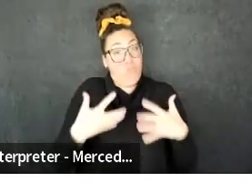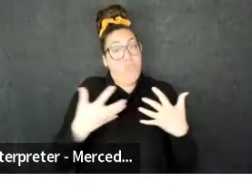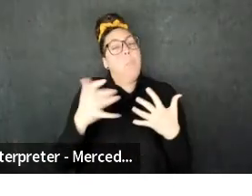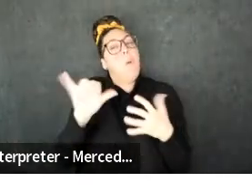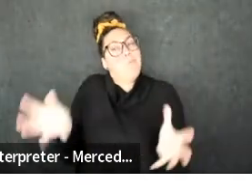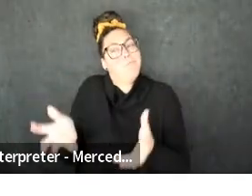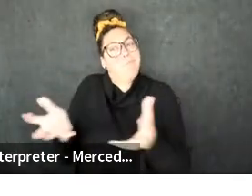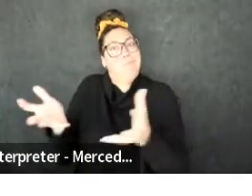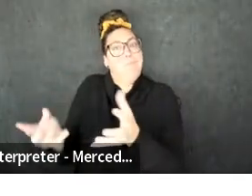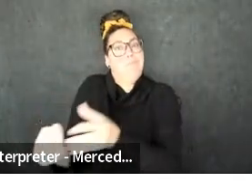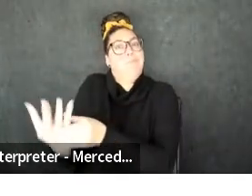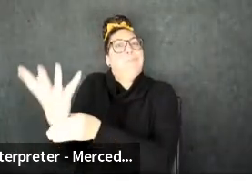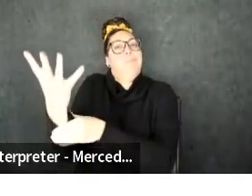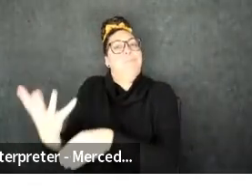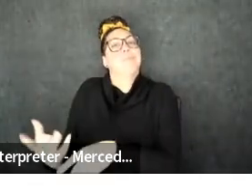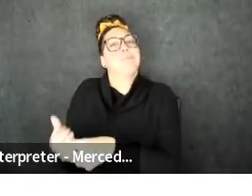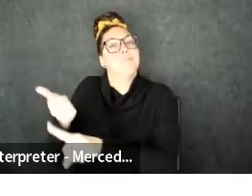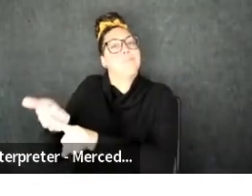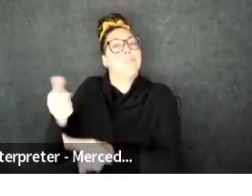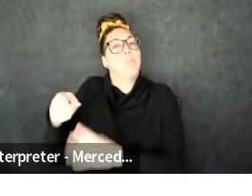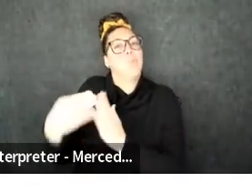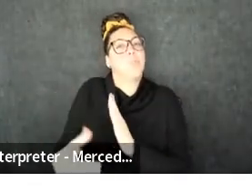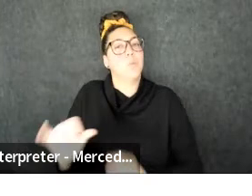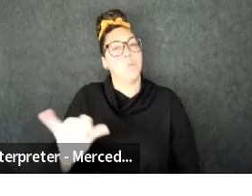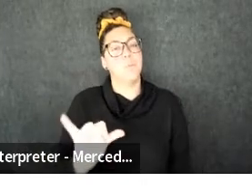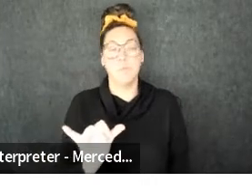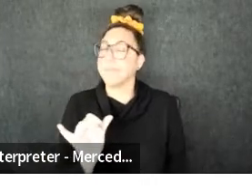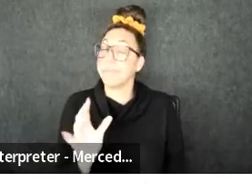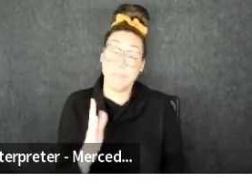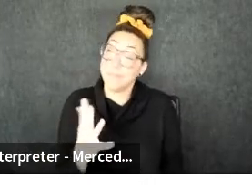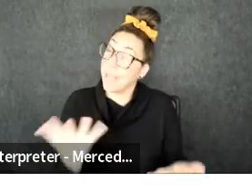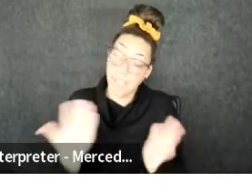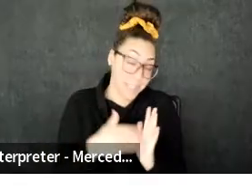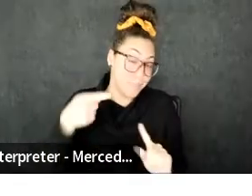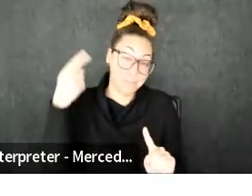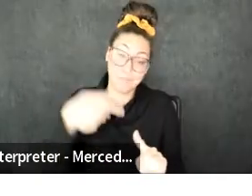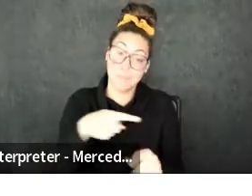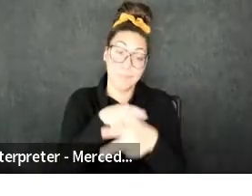And again, it goes back to the goals, the willpower and the way power.